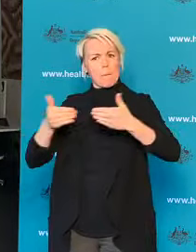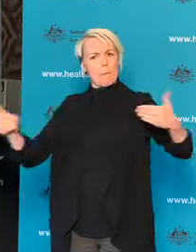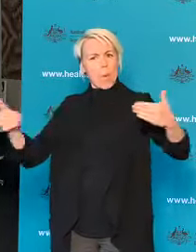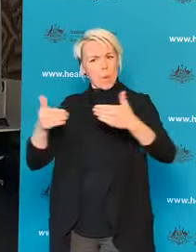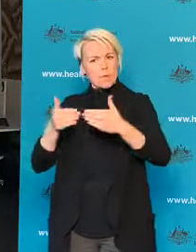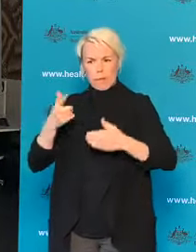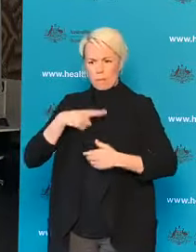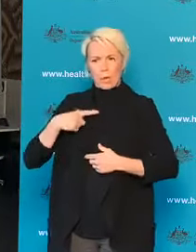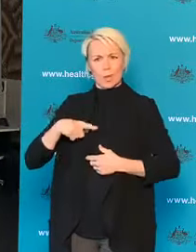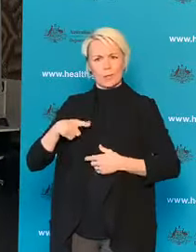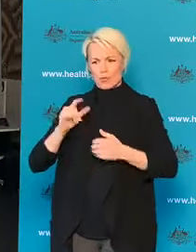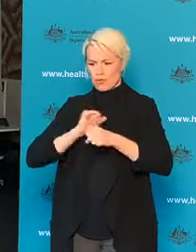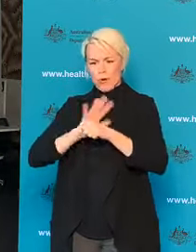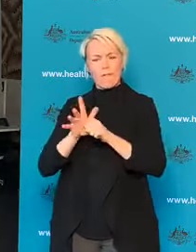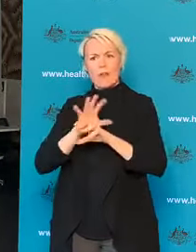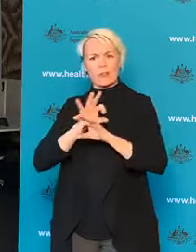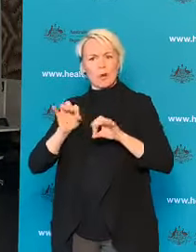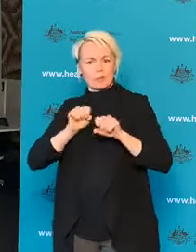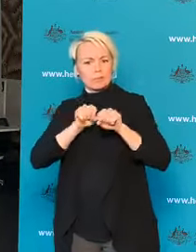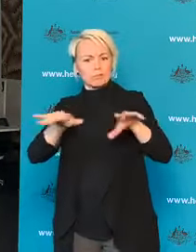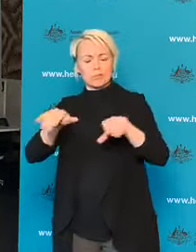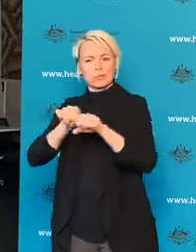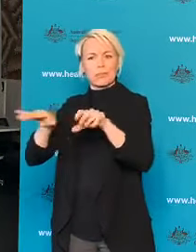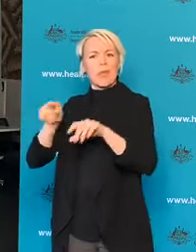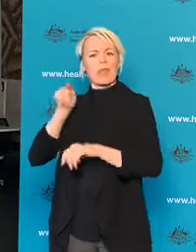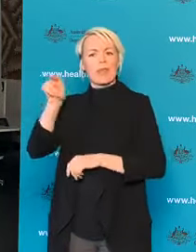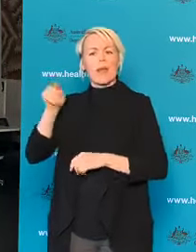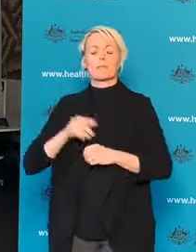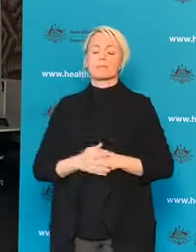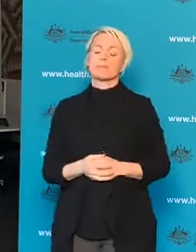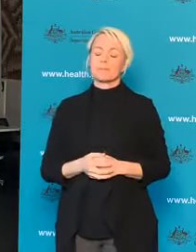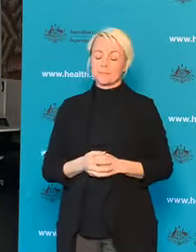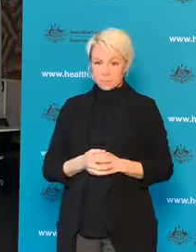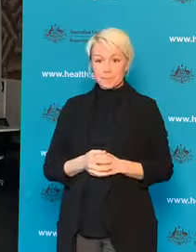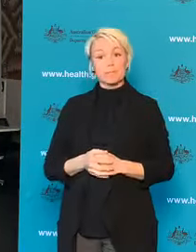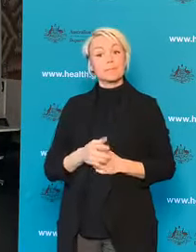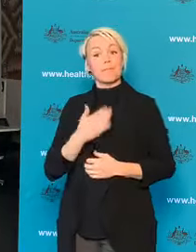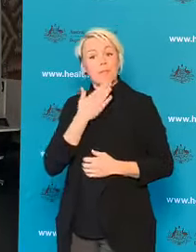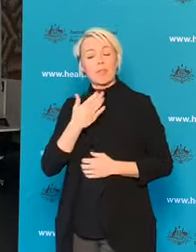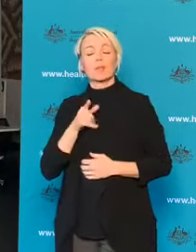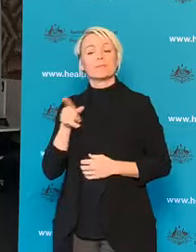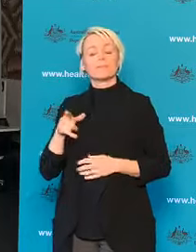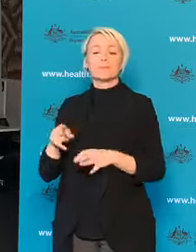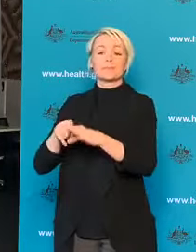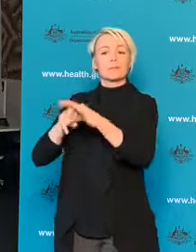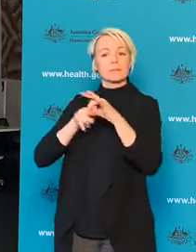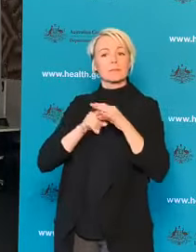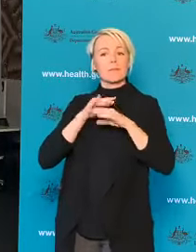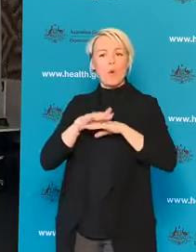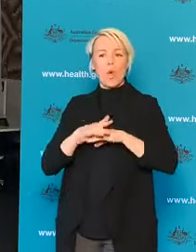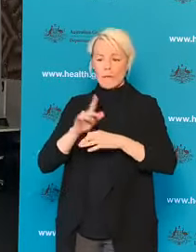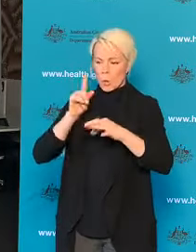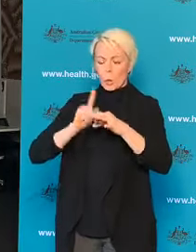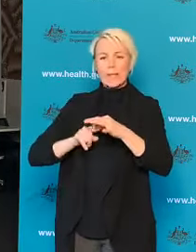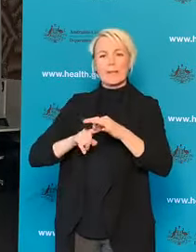Thank you so the question is about the closure of the borders of Queensland to people from New South Wales and the ACT.